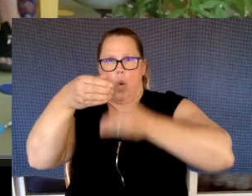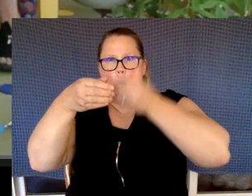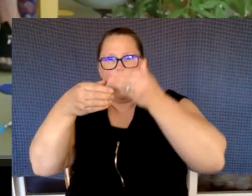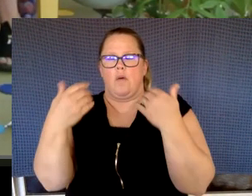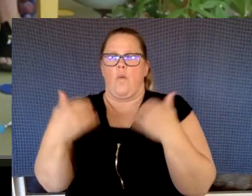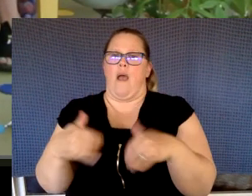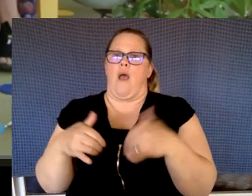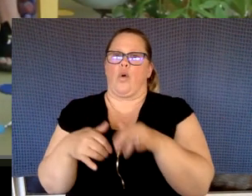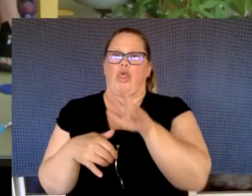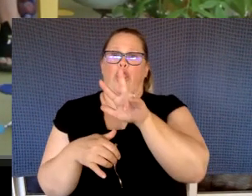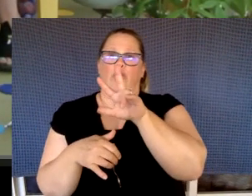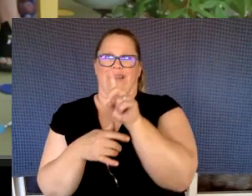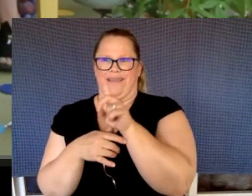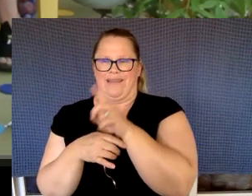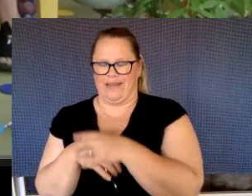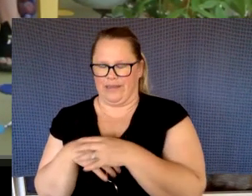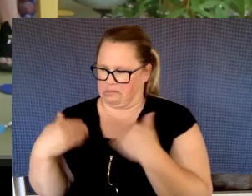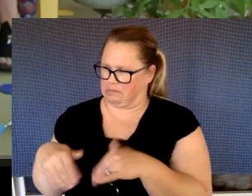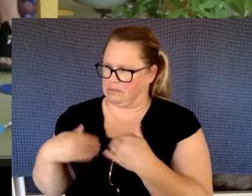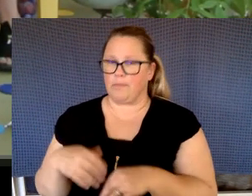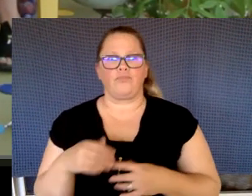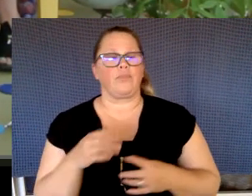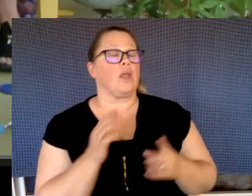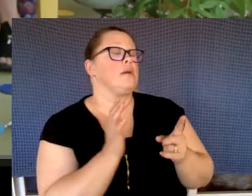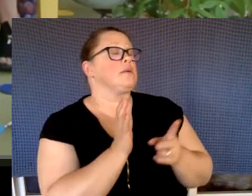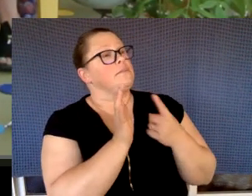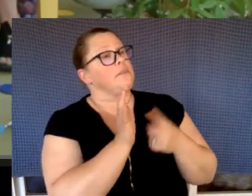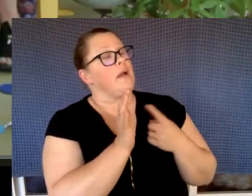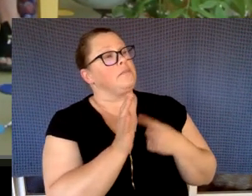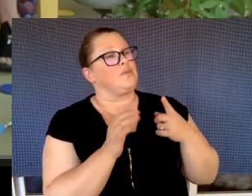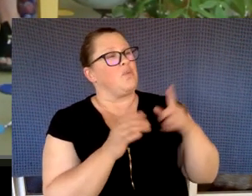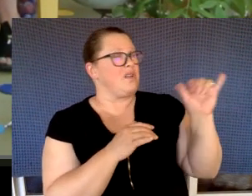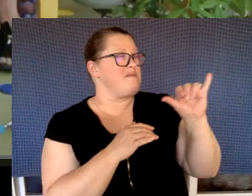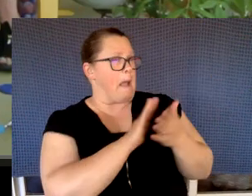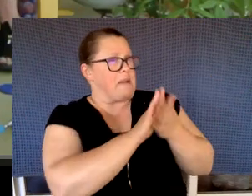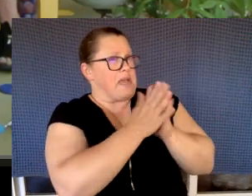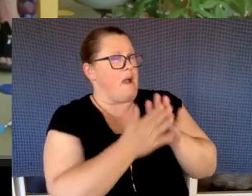in space sometimes when she grew frustrated she visited the Museum of